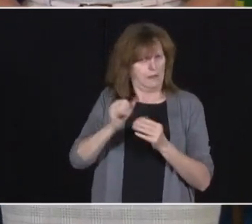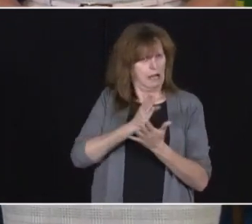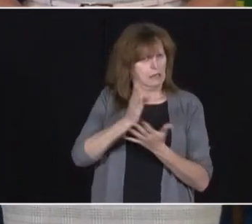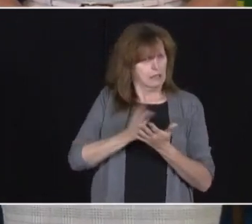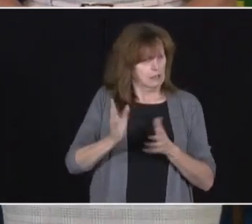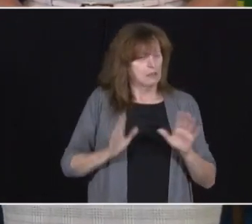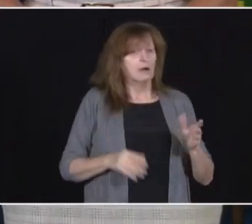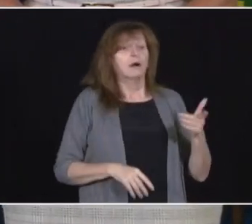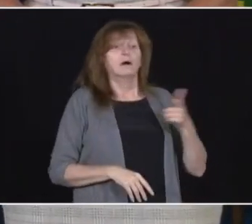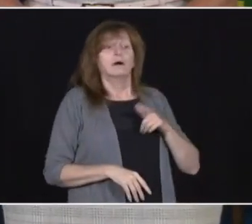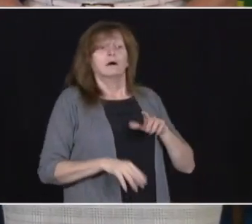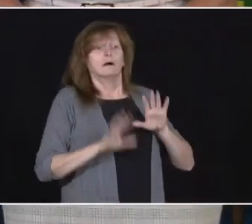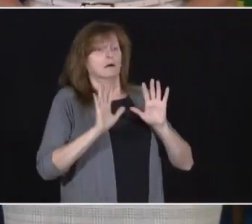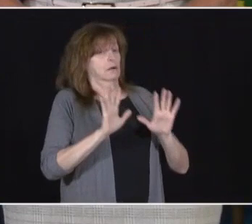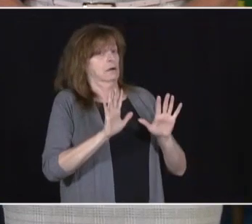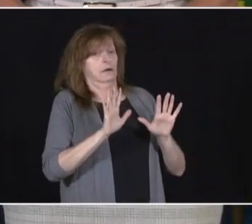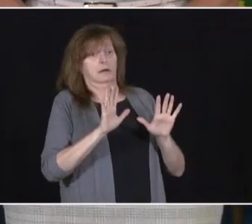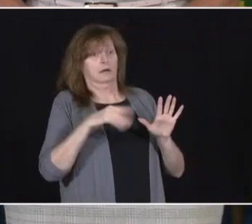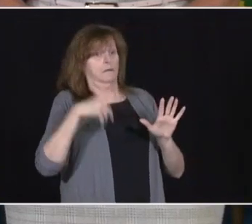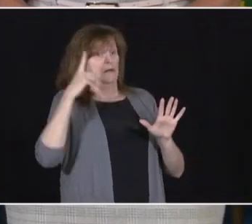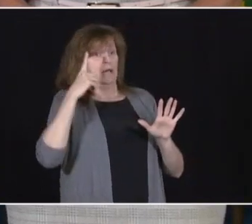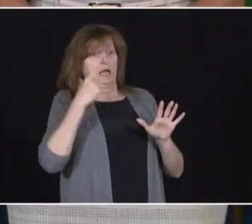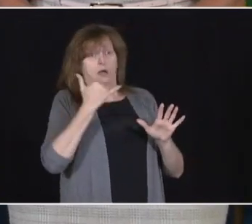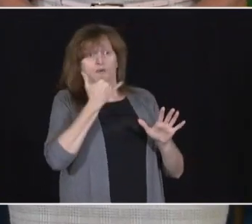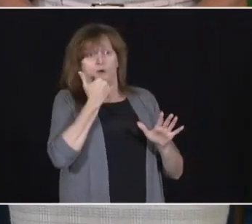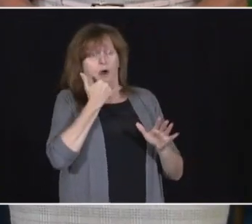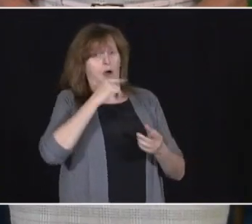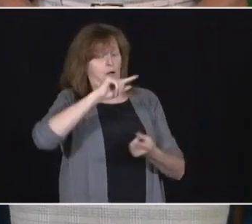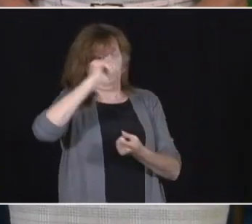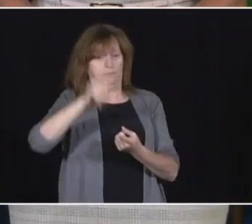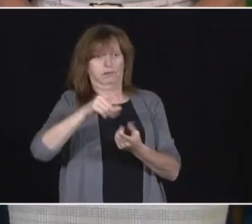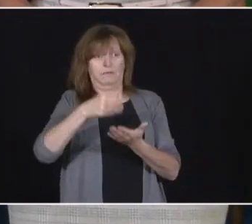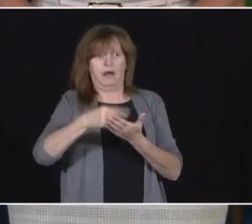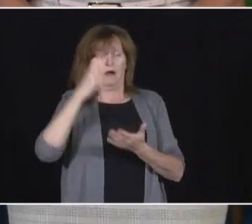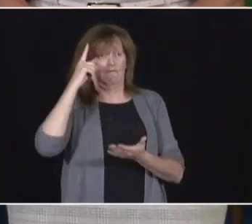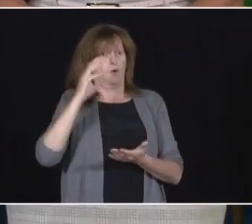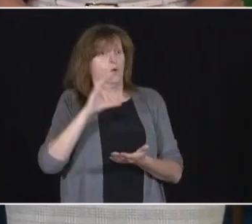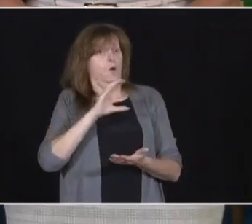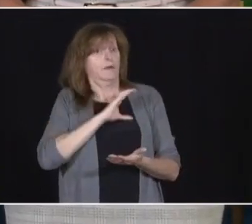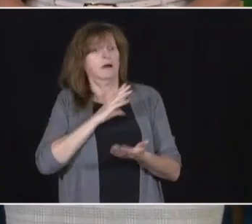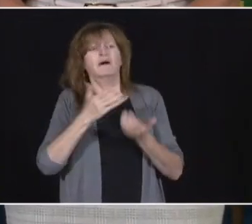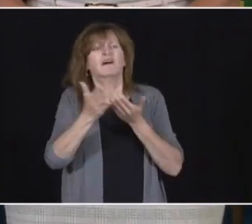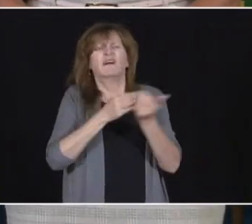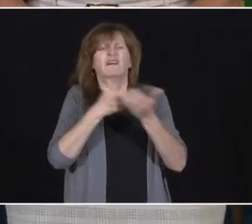First of all, I just don't believe in defunding the police. I think it is a massive, massive error.